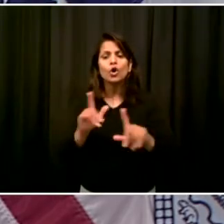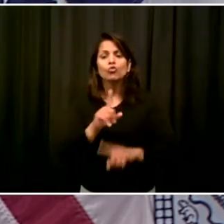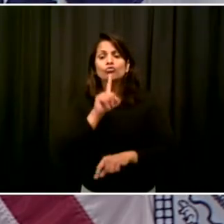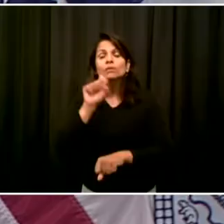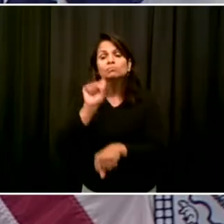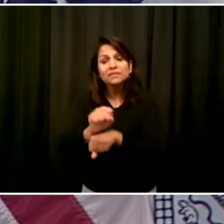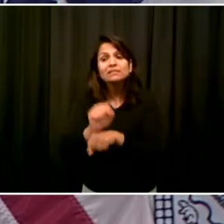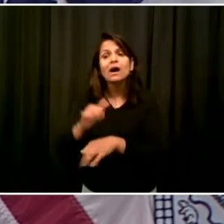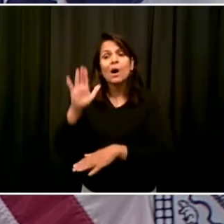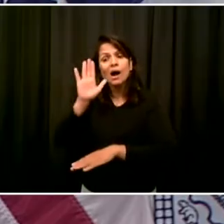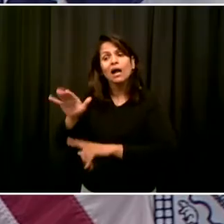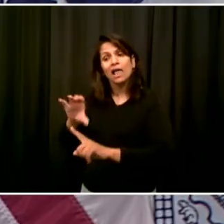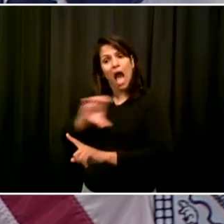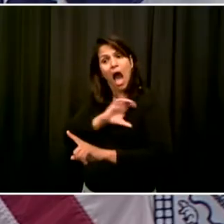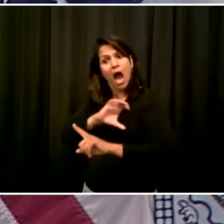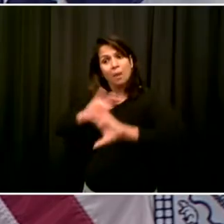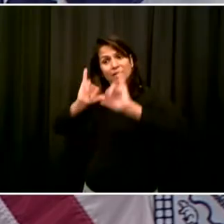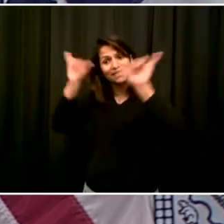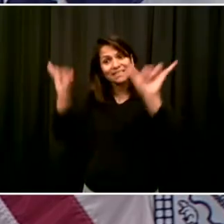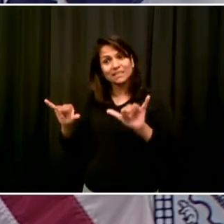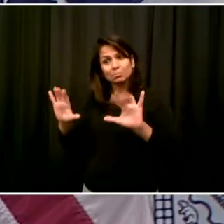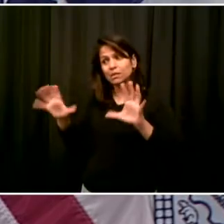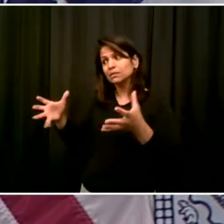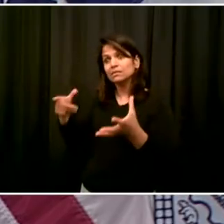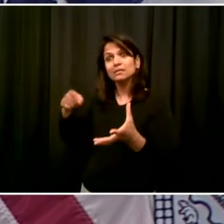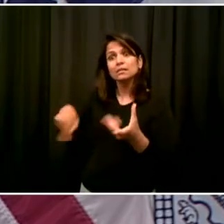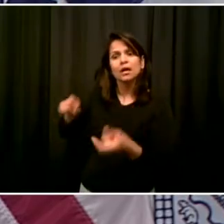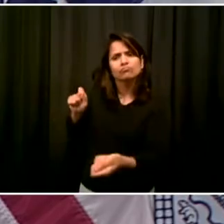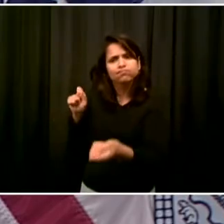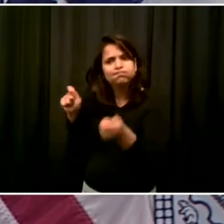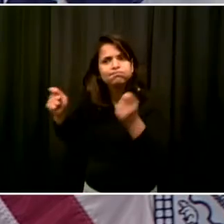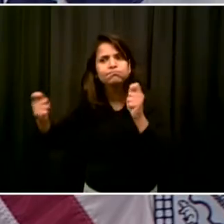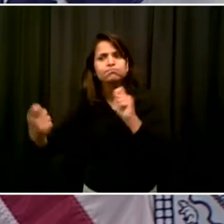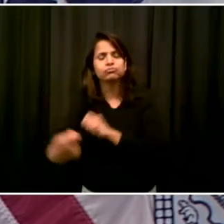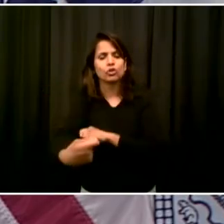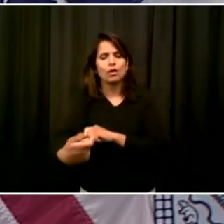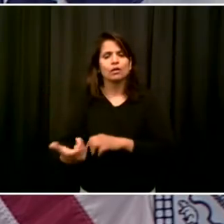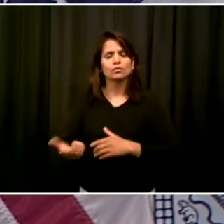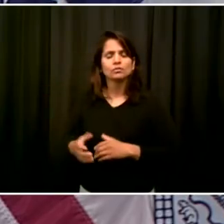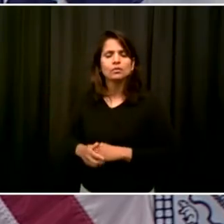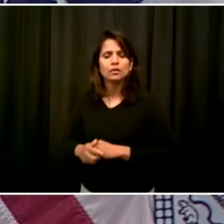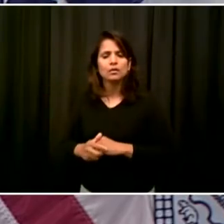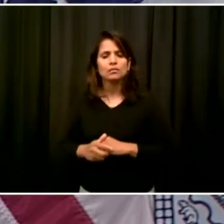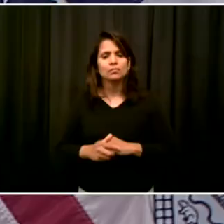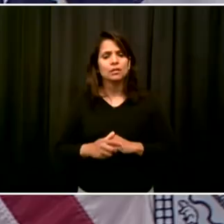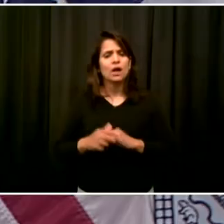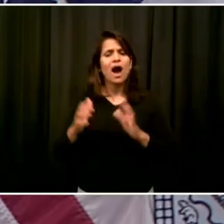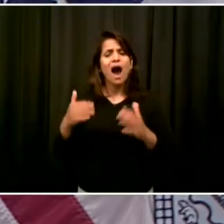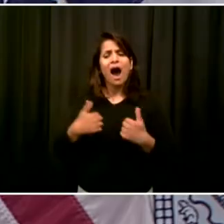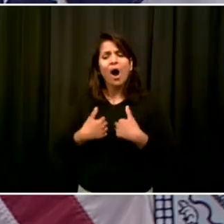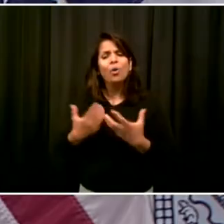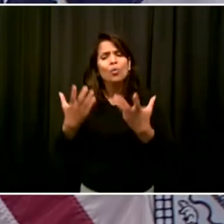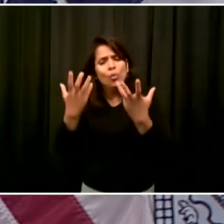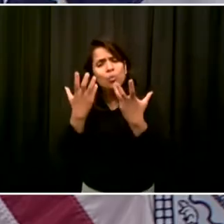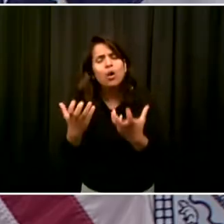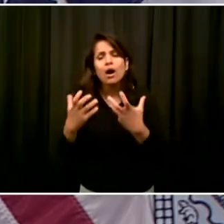CHANGE THE CITY AND THAT WE DO REAL REFORM. THAT WE LISTEN TO TE HHEONS T DESIRE OF PEOPLE OVER THE CITY.